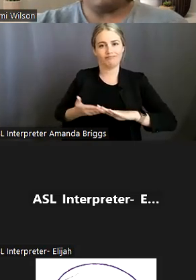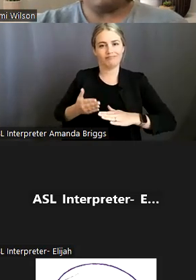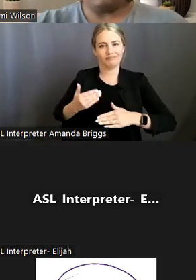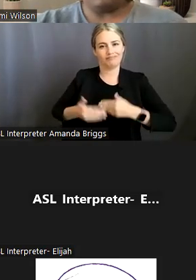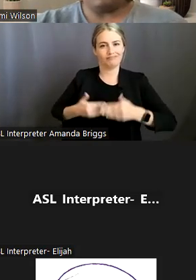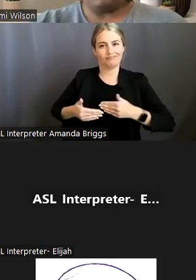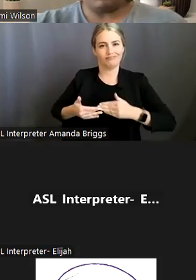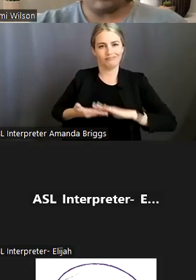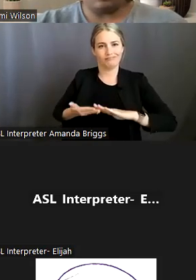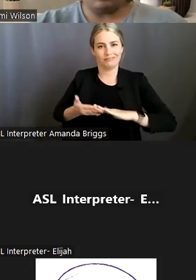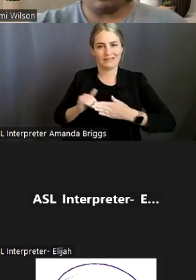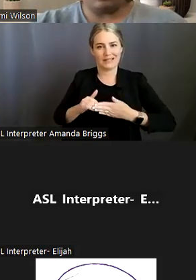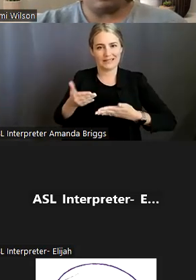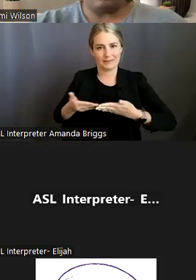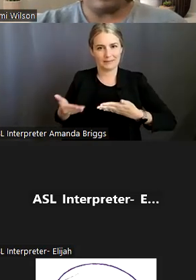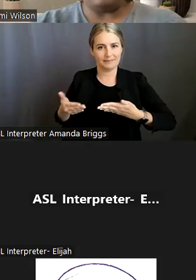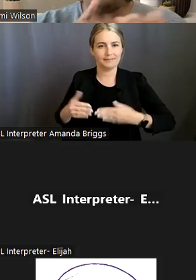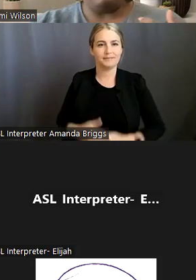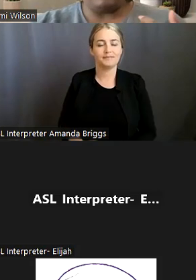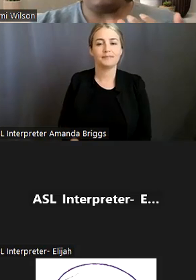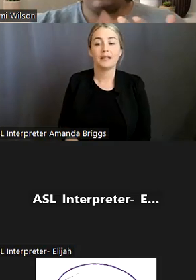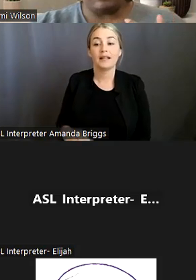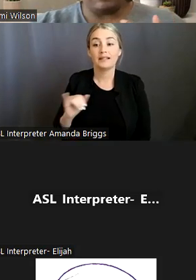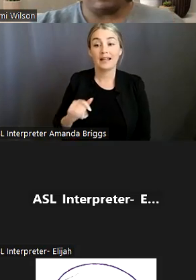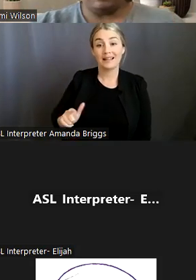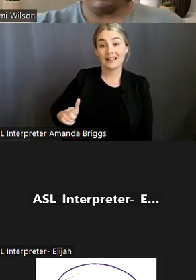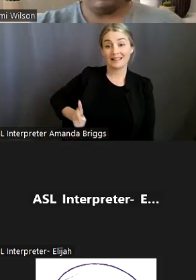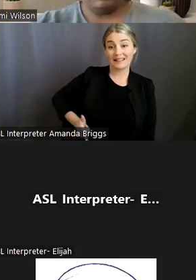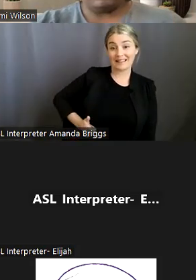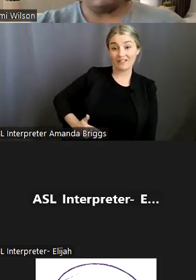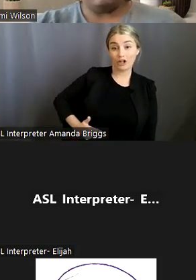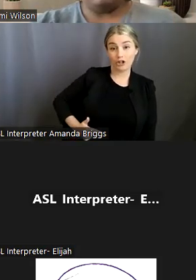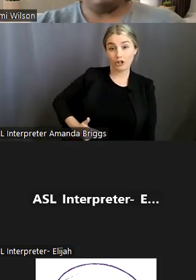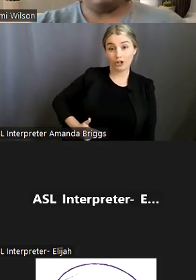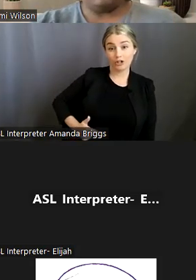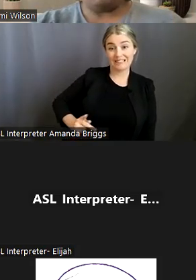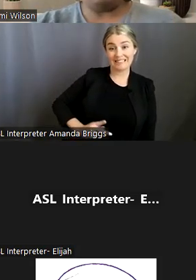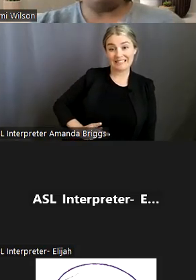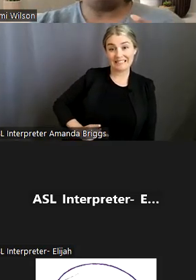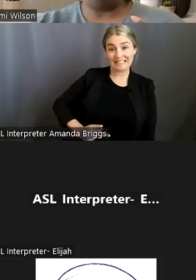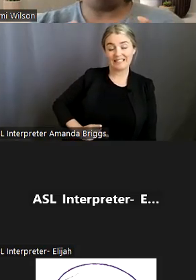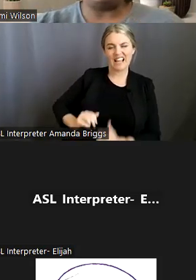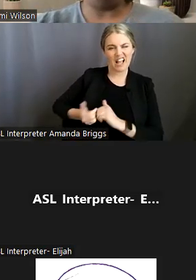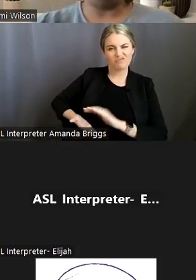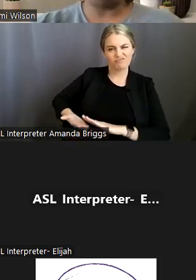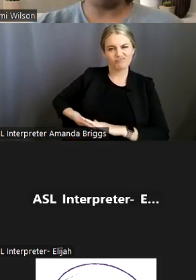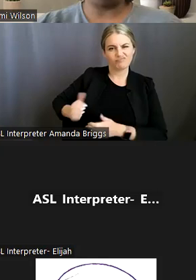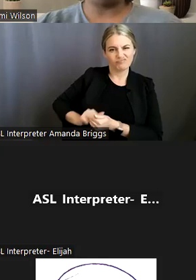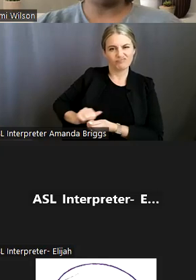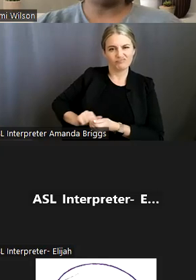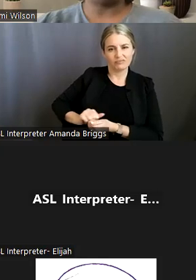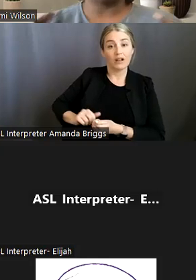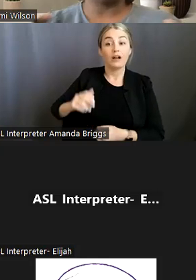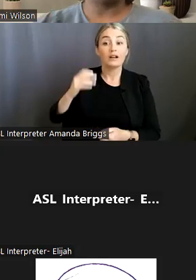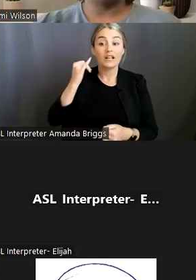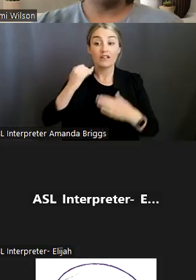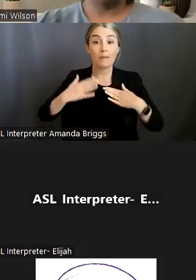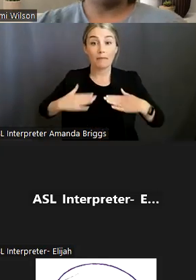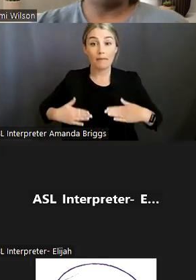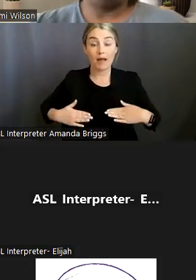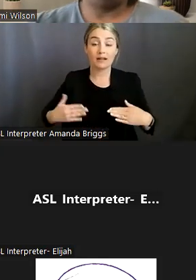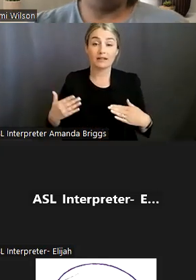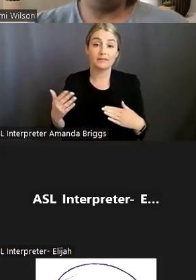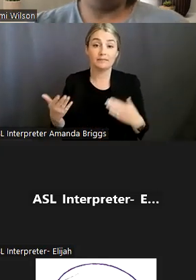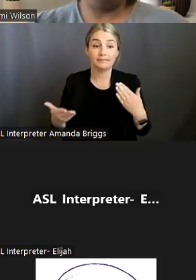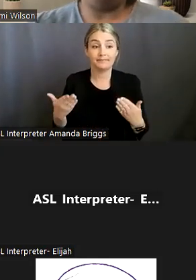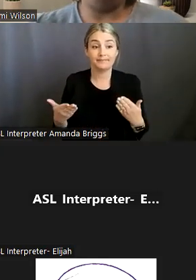Like the liver, the kidney, or the body's, even the body's own immune system.